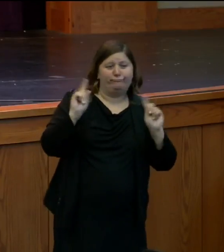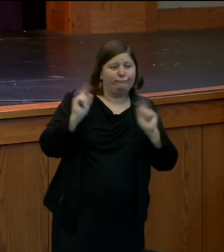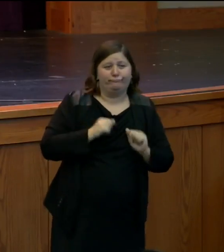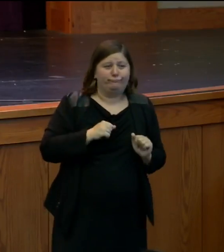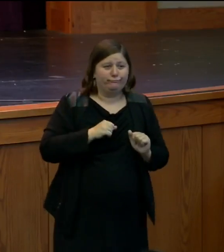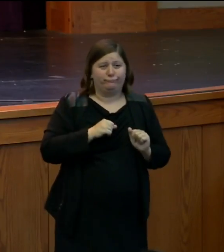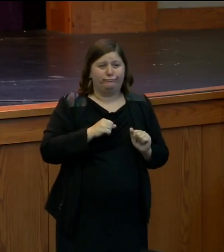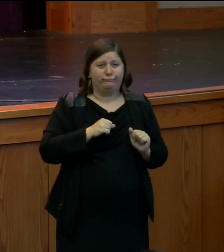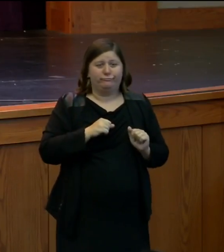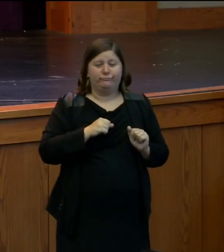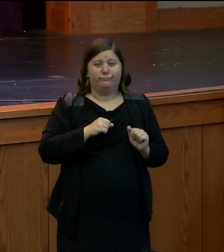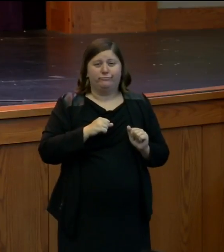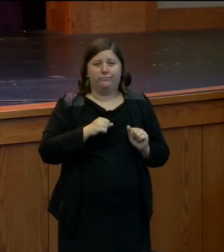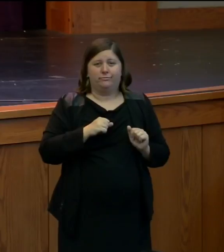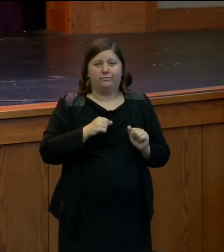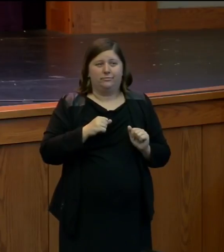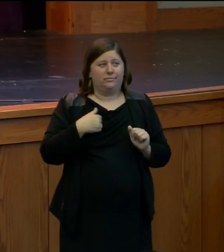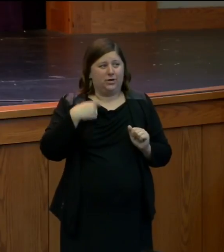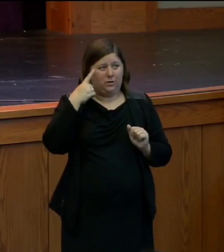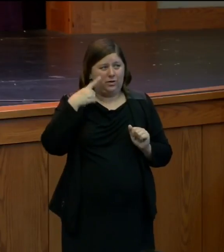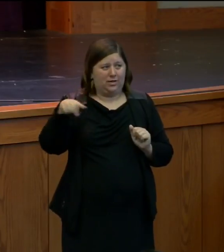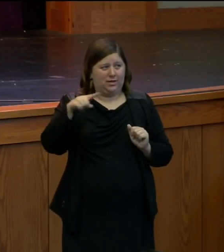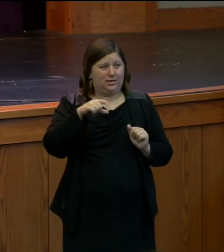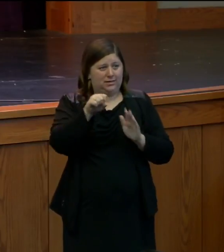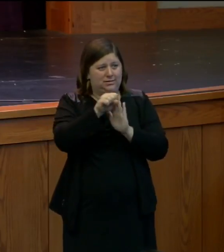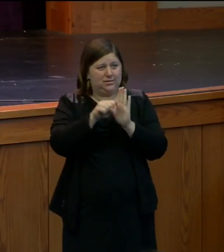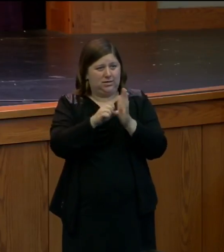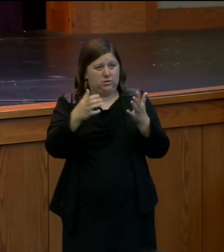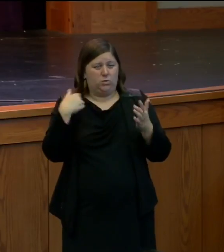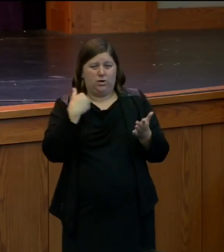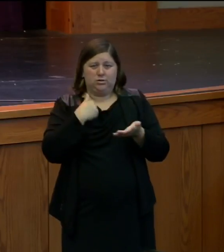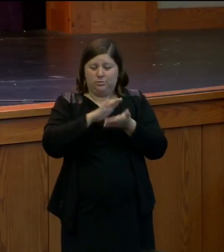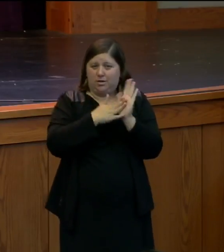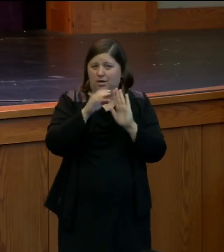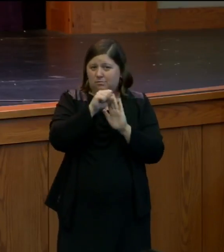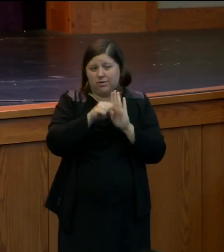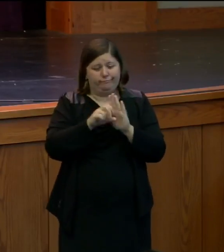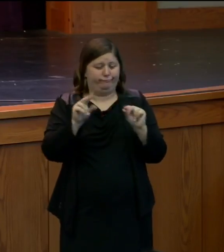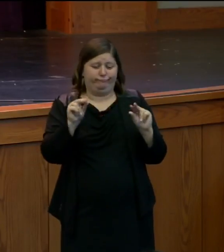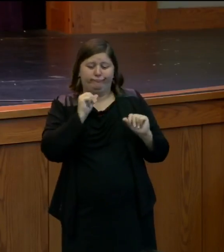Y'ALL THINK THESE STATES WANT US TO HAVE STATEHOOD, NO, THEY DON'T.